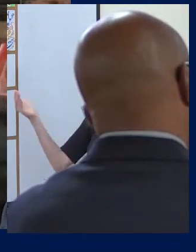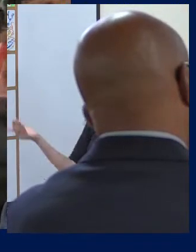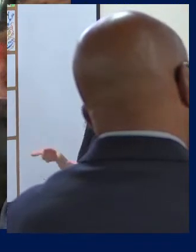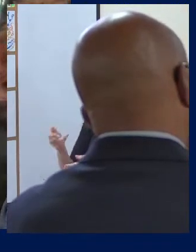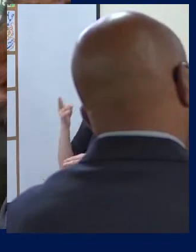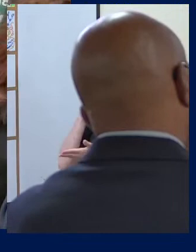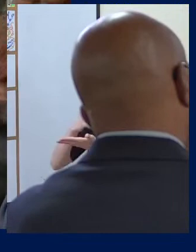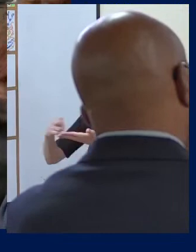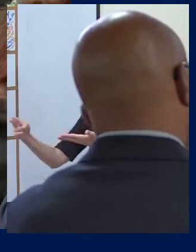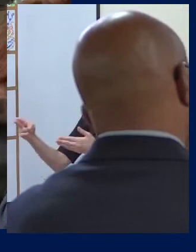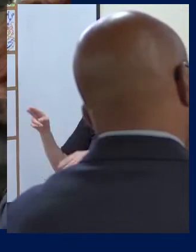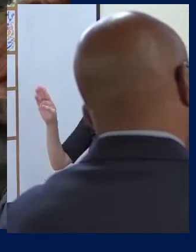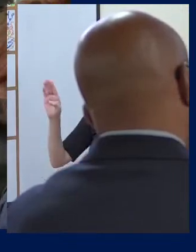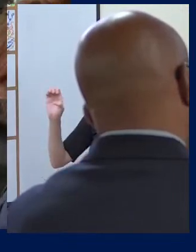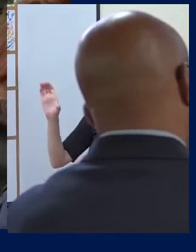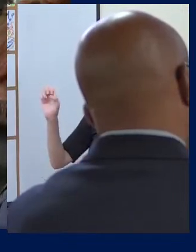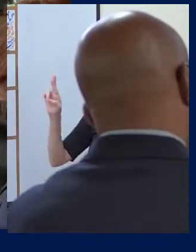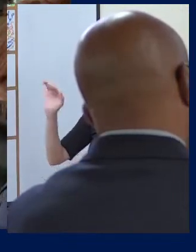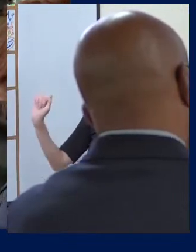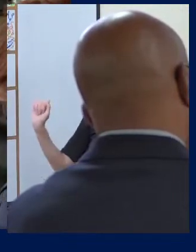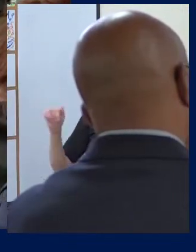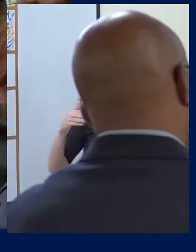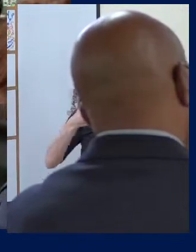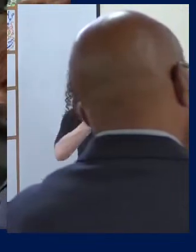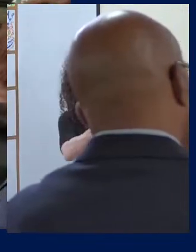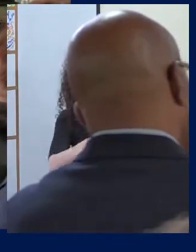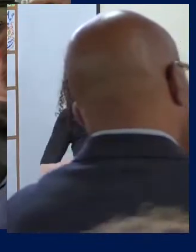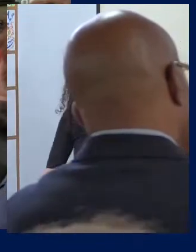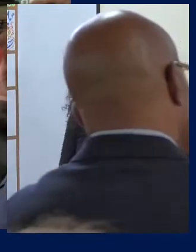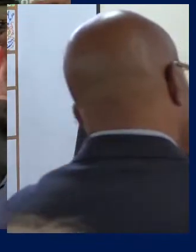Thank you.